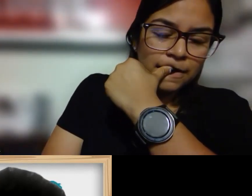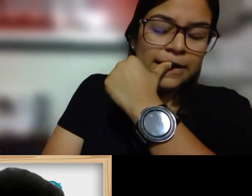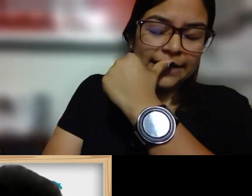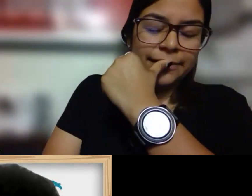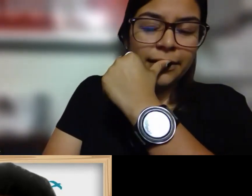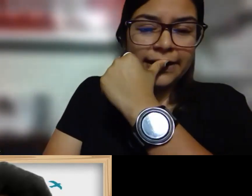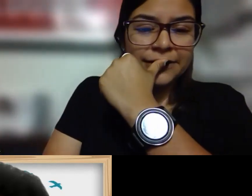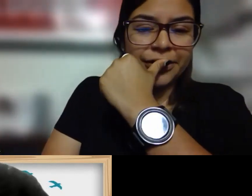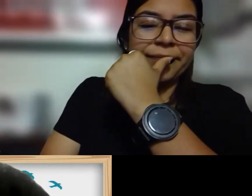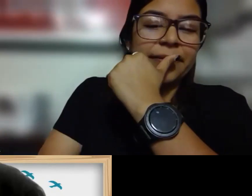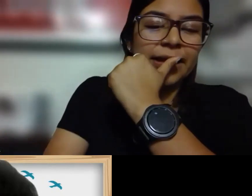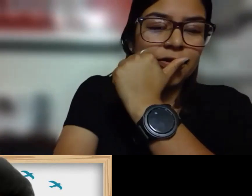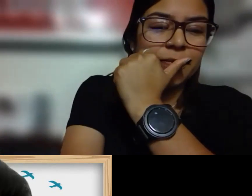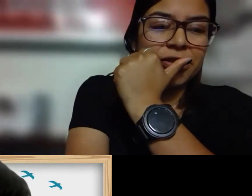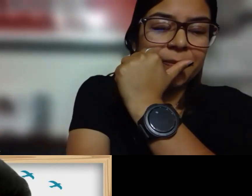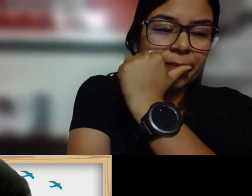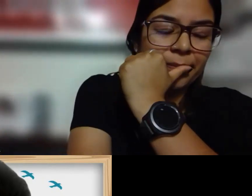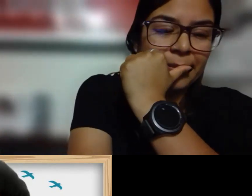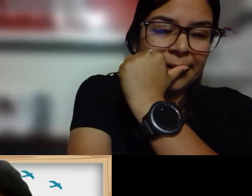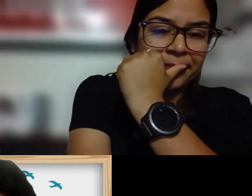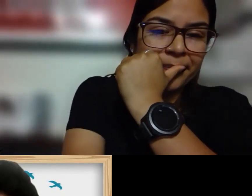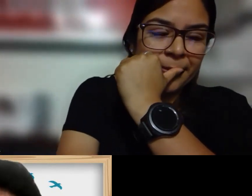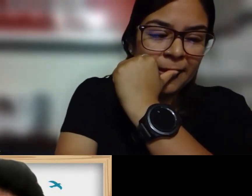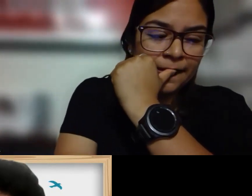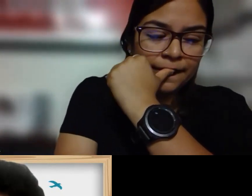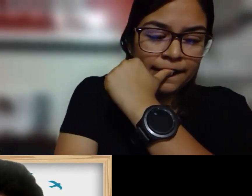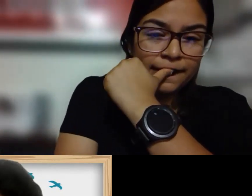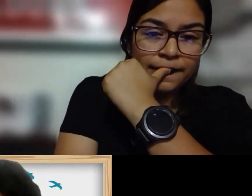yeah I'll be giving the report this time but before I do do just want to welcome again